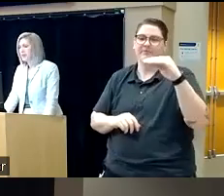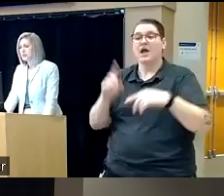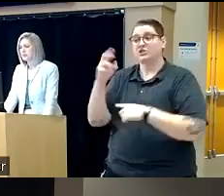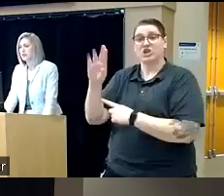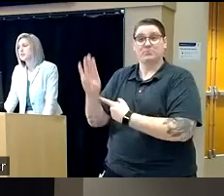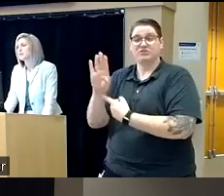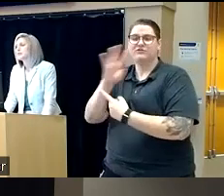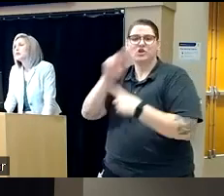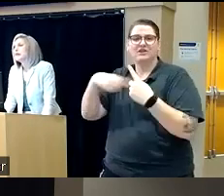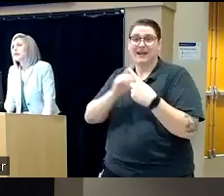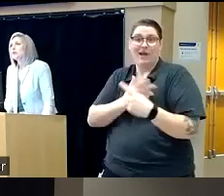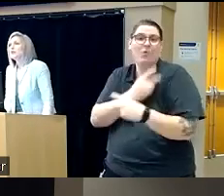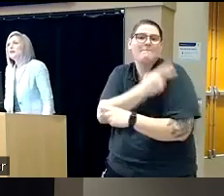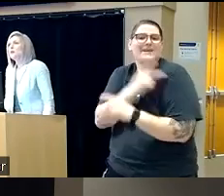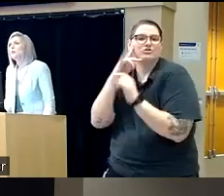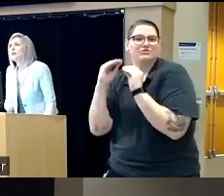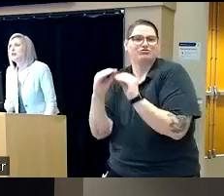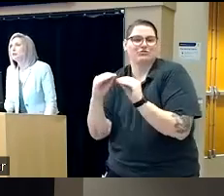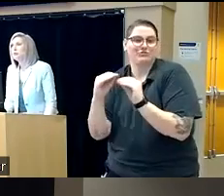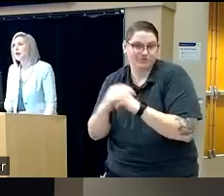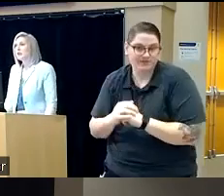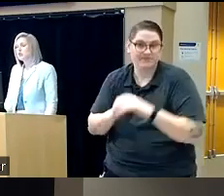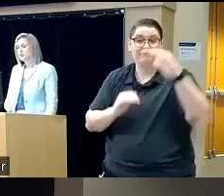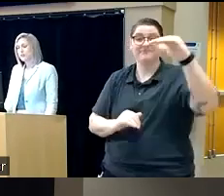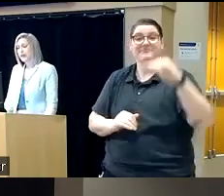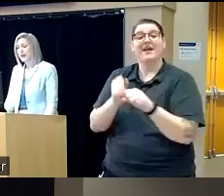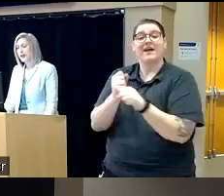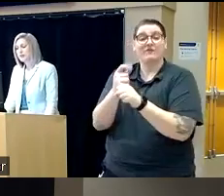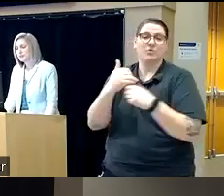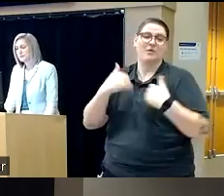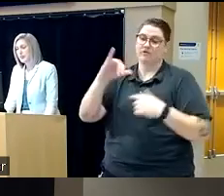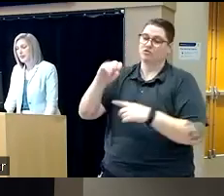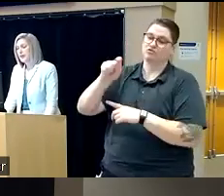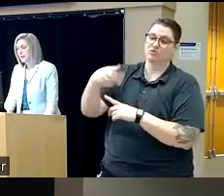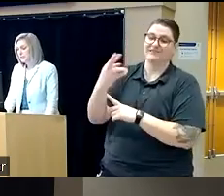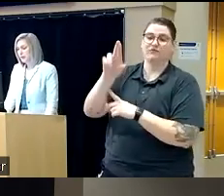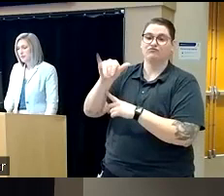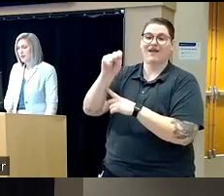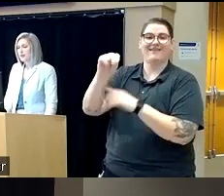our patient instructors annually we put on a Joseph Ryan conference I'll be talking about